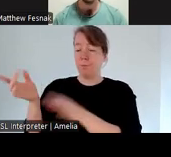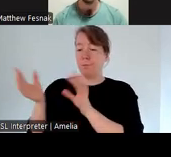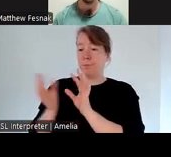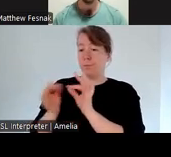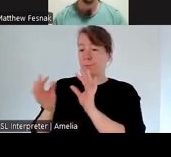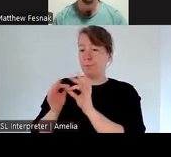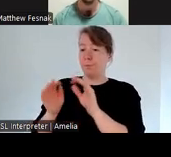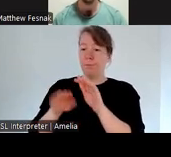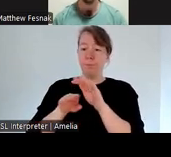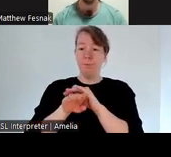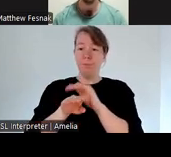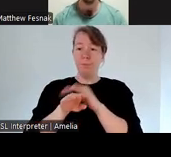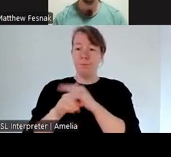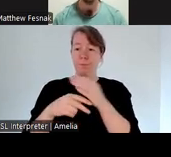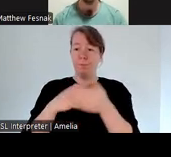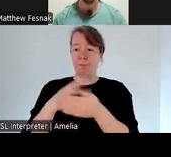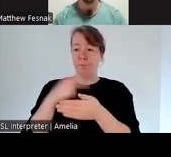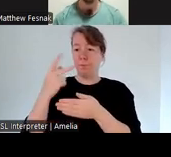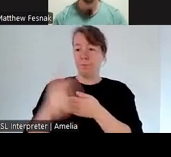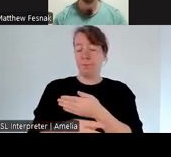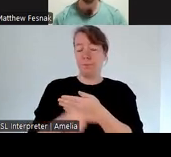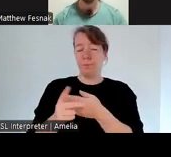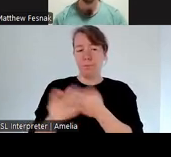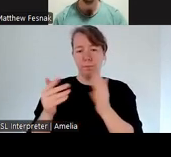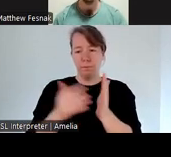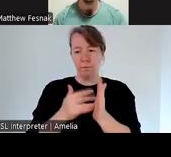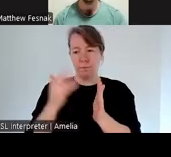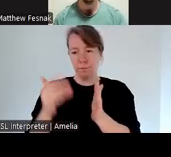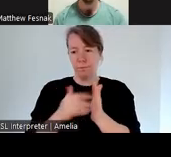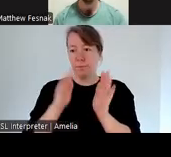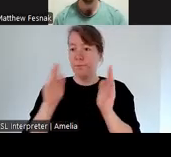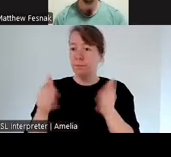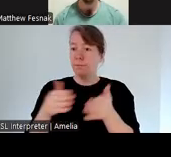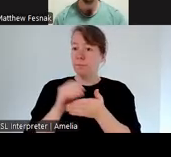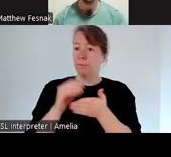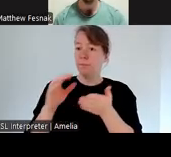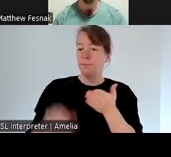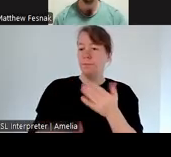focused specifically on students and ignore staff or faculty.